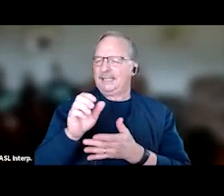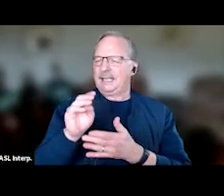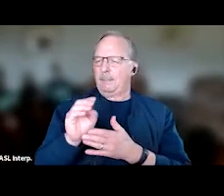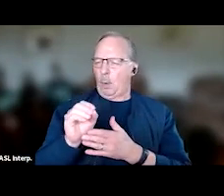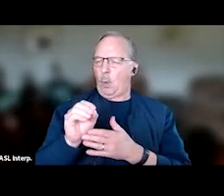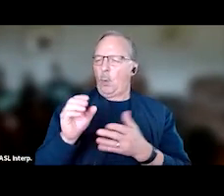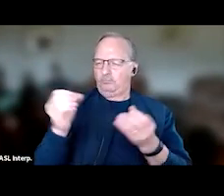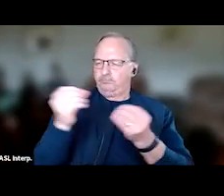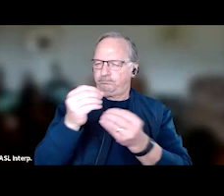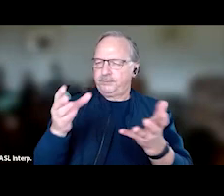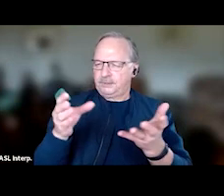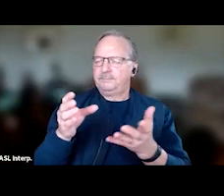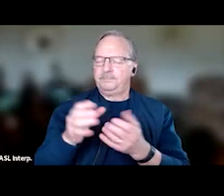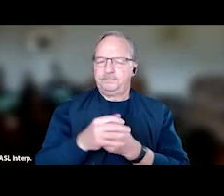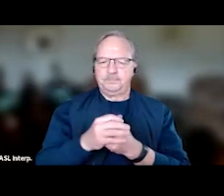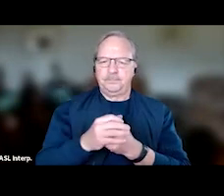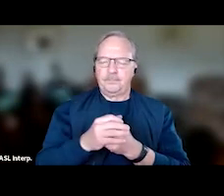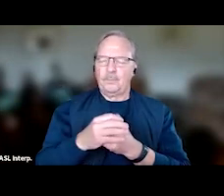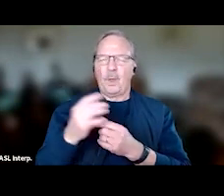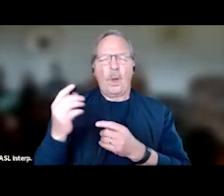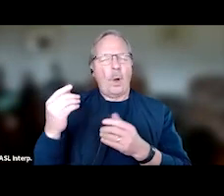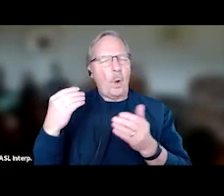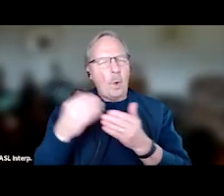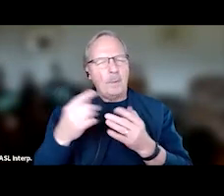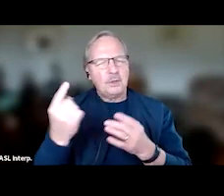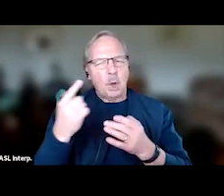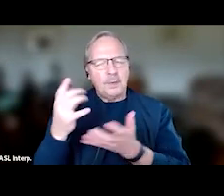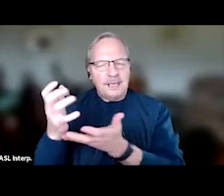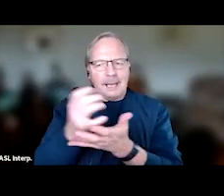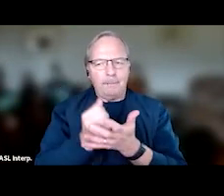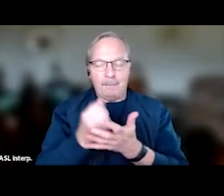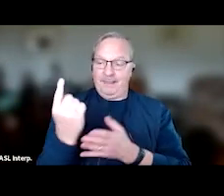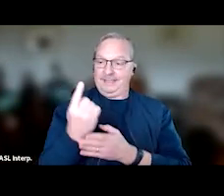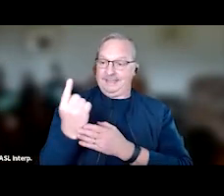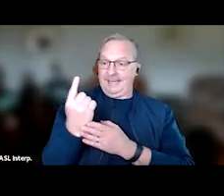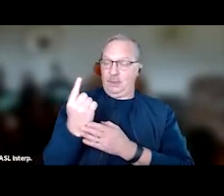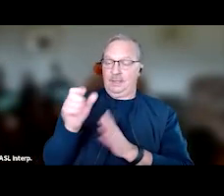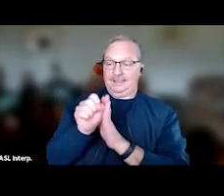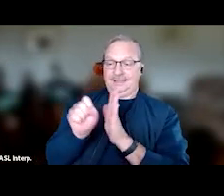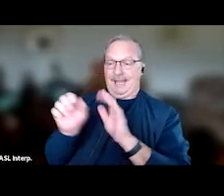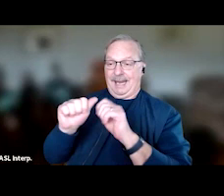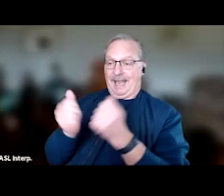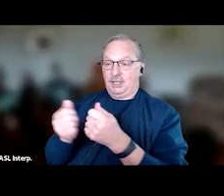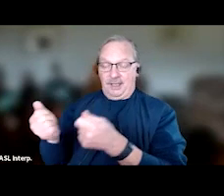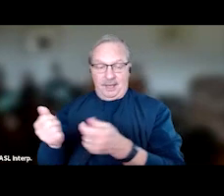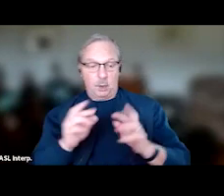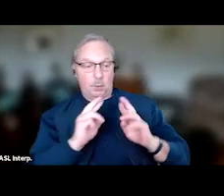And almost always, this is compiled by the Single State Agency and then reported to the federal government.